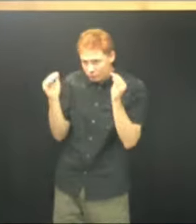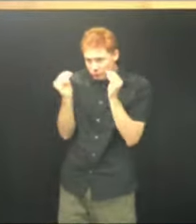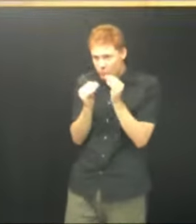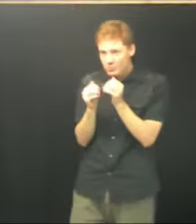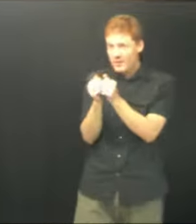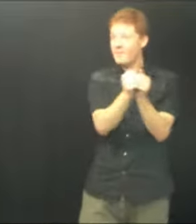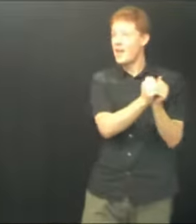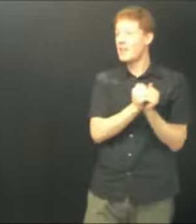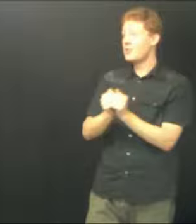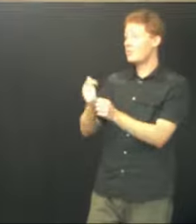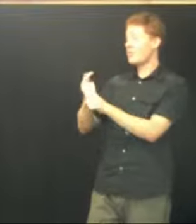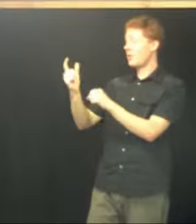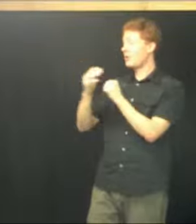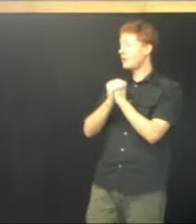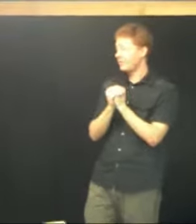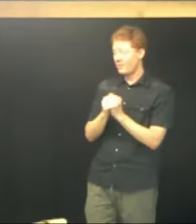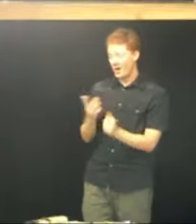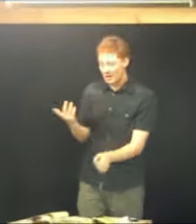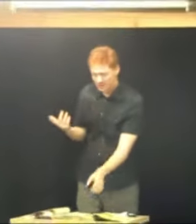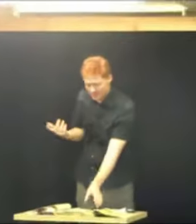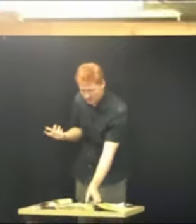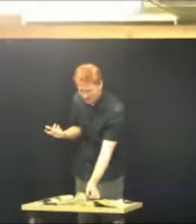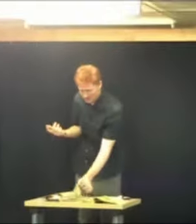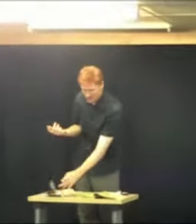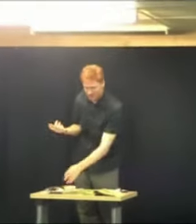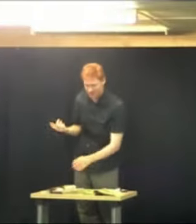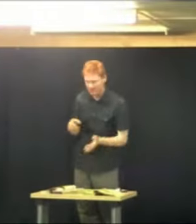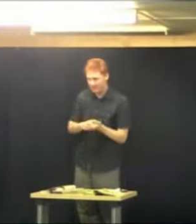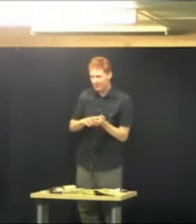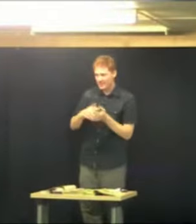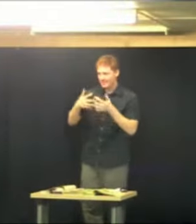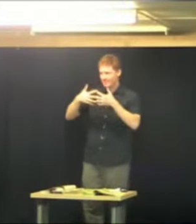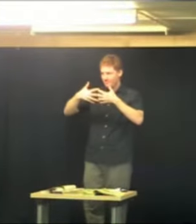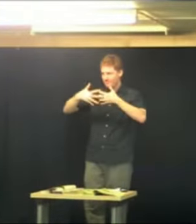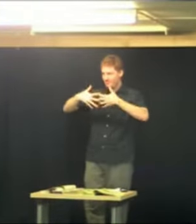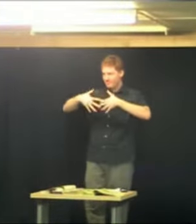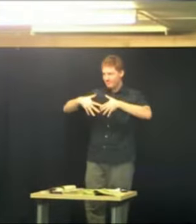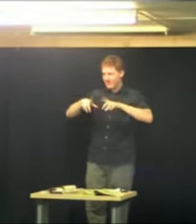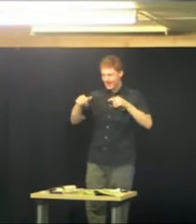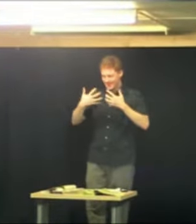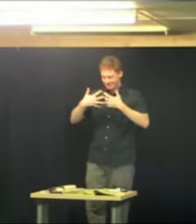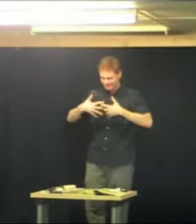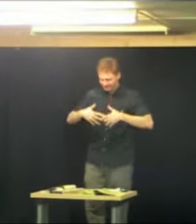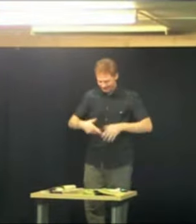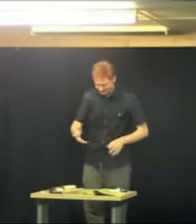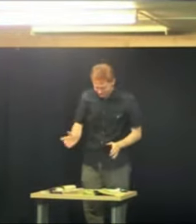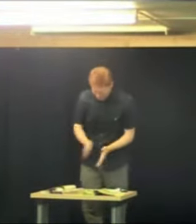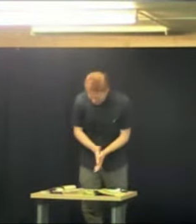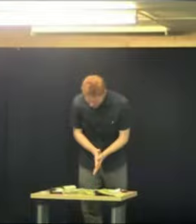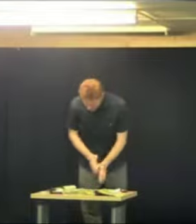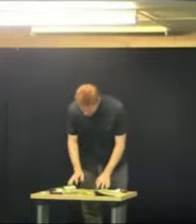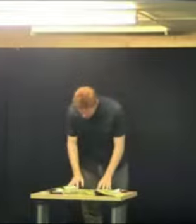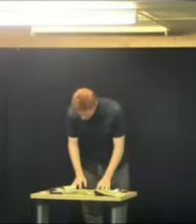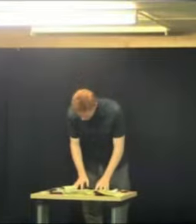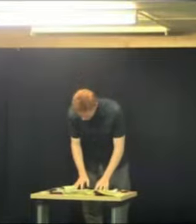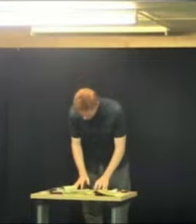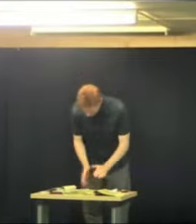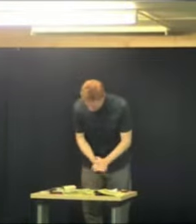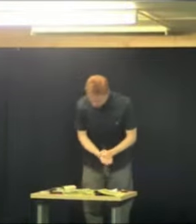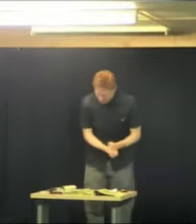less fellowship with God's people - another page turne dout and so the bond gets weaker and weaker